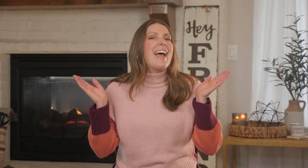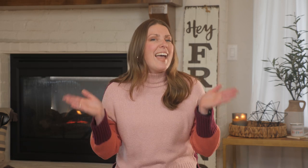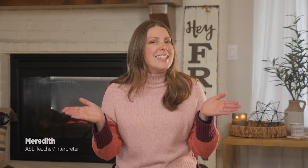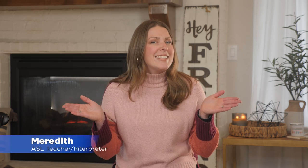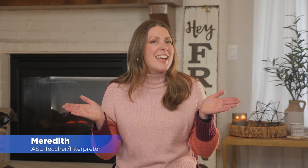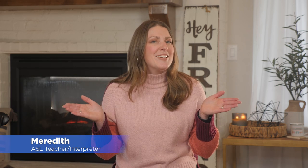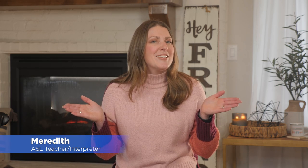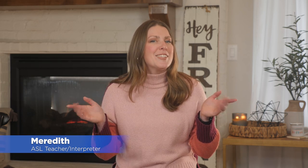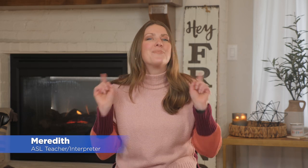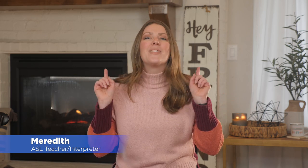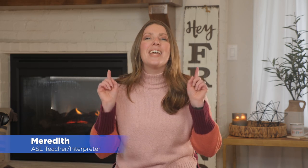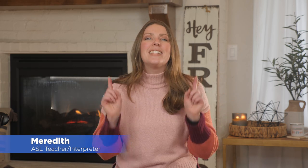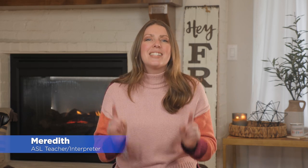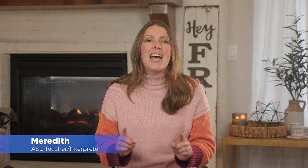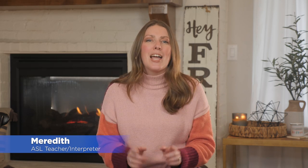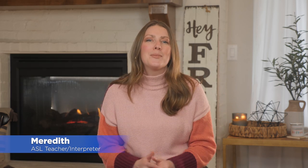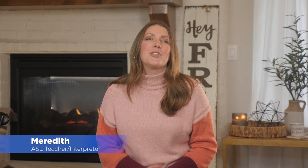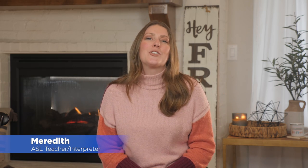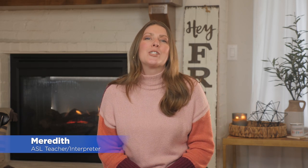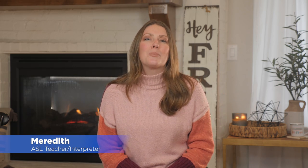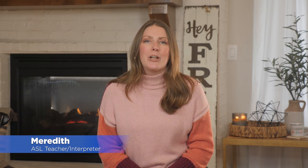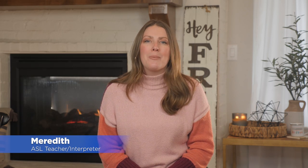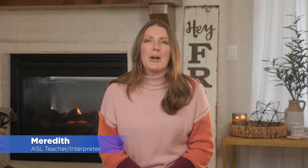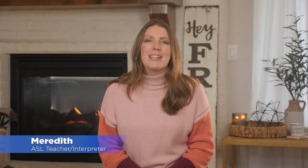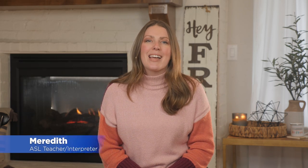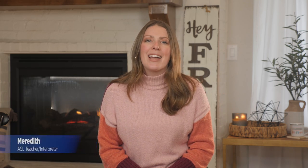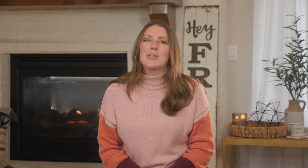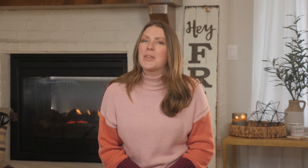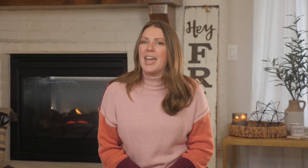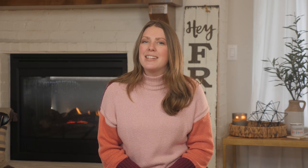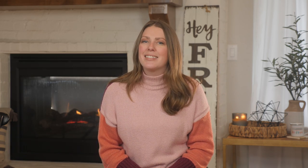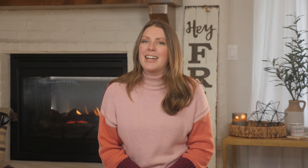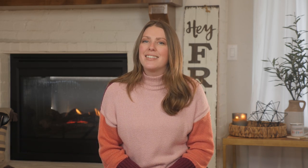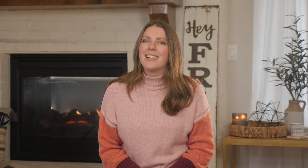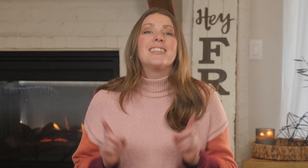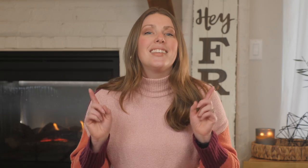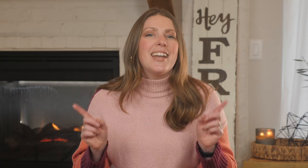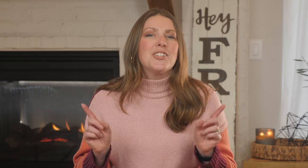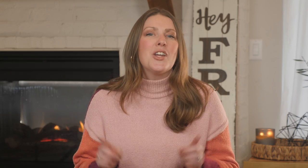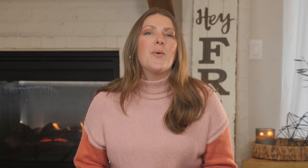Hey signers! It's time to learn spring break signs with Kate and Lane. Let us